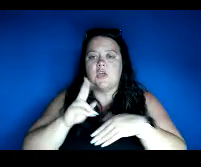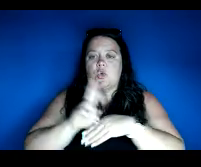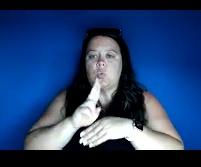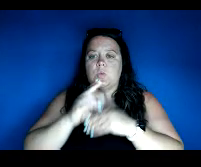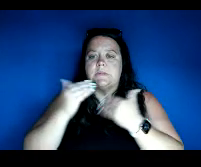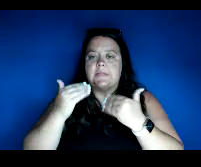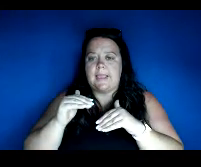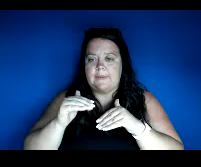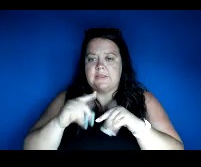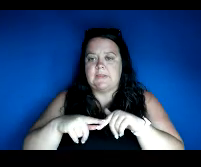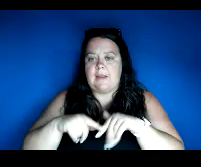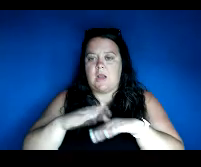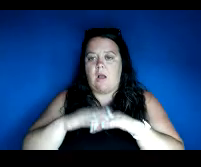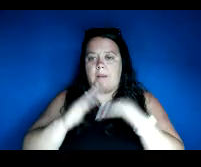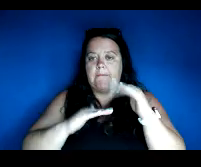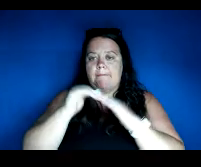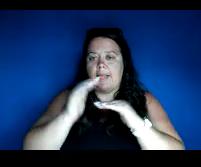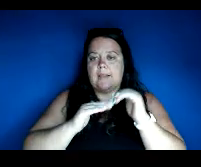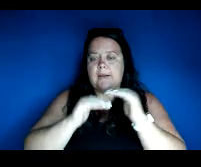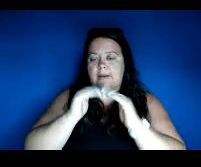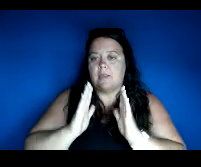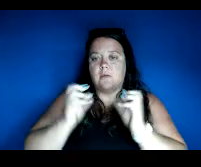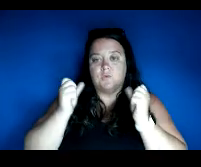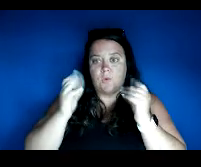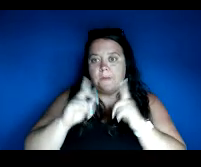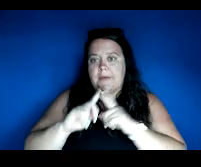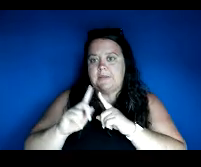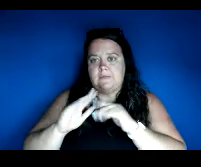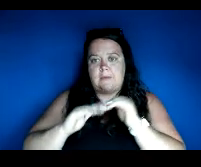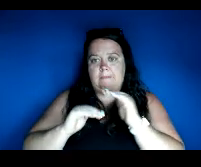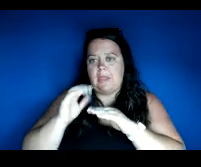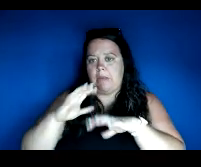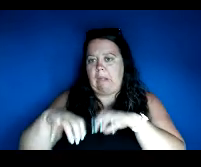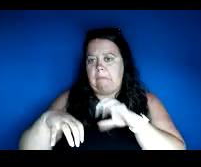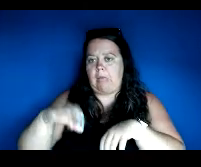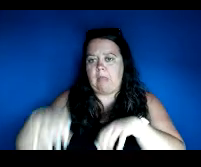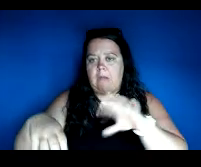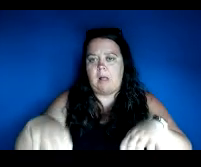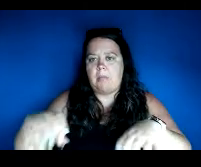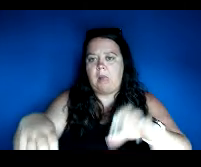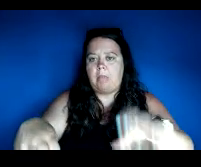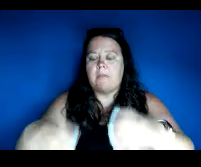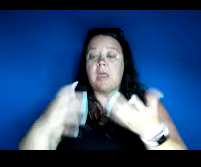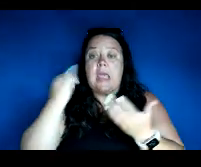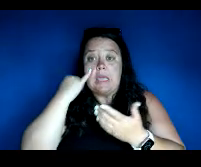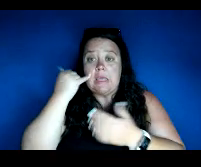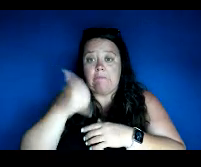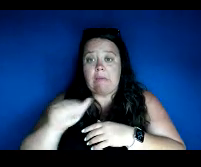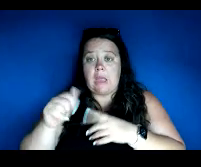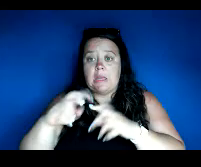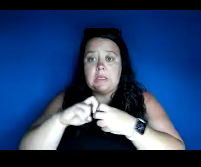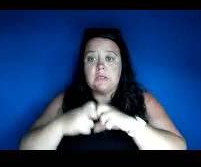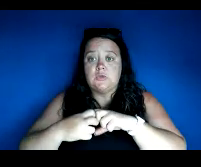depending on what the building is. And there's so many different buildings kind of on campus. If there's ever an issue around accessibility, that's something that we collaborate